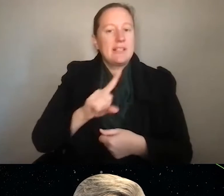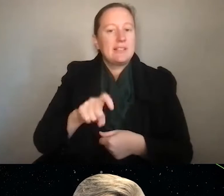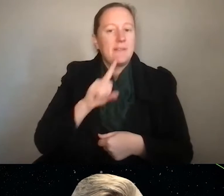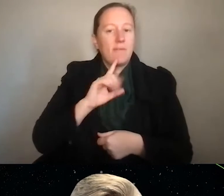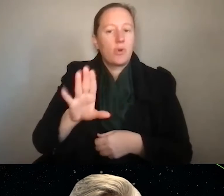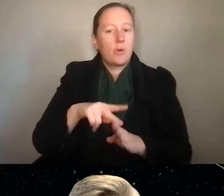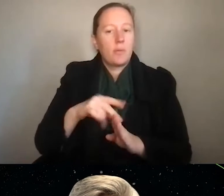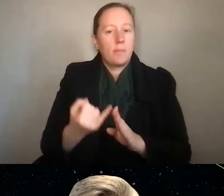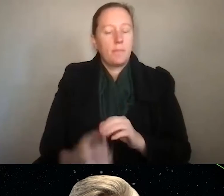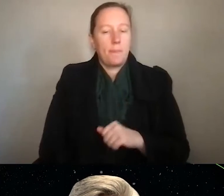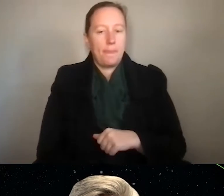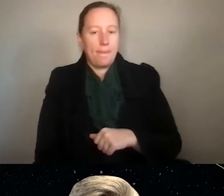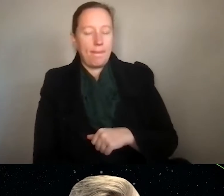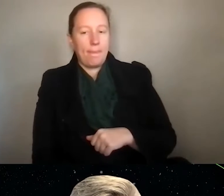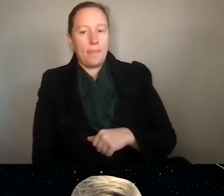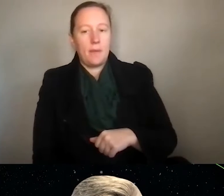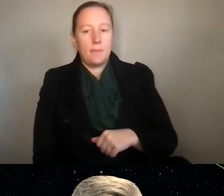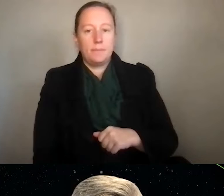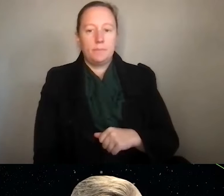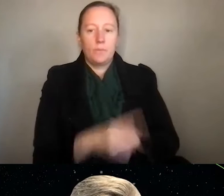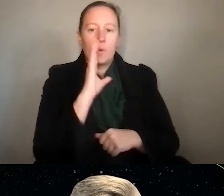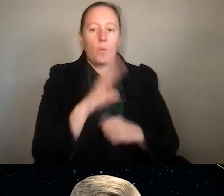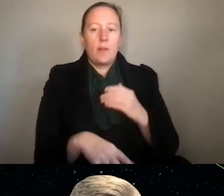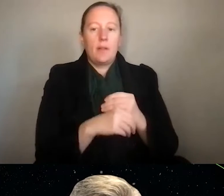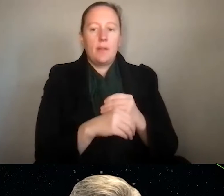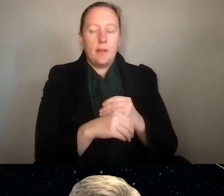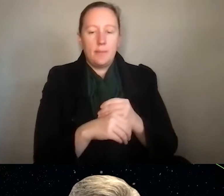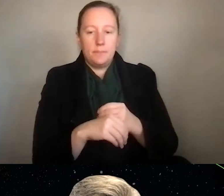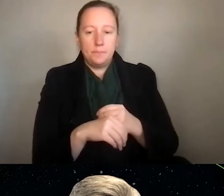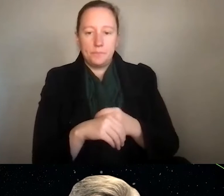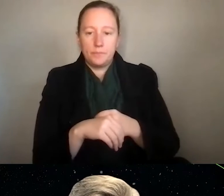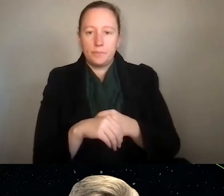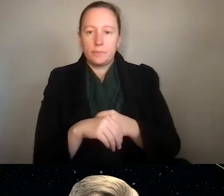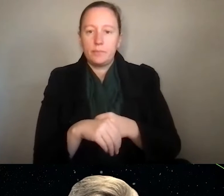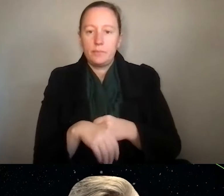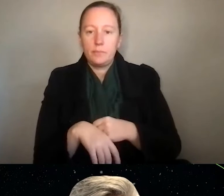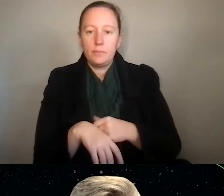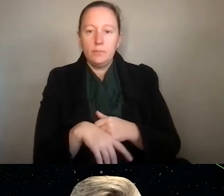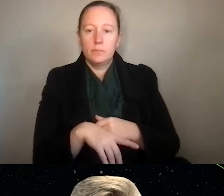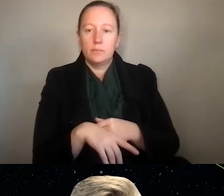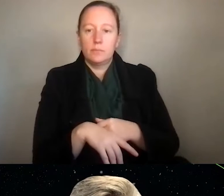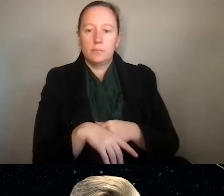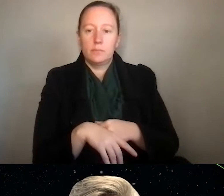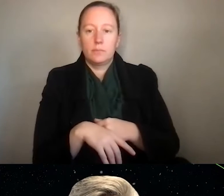Elsa Gonzalez: One of the things I would like to add in answering some of the questions that they talk about,